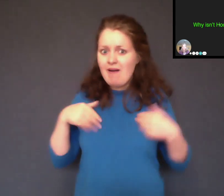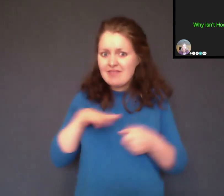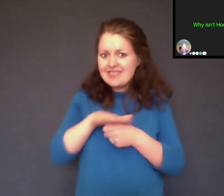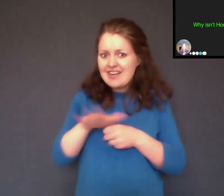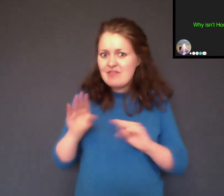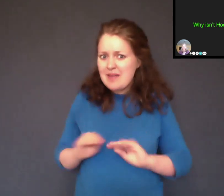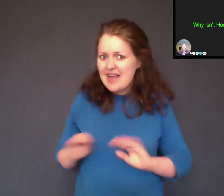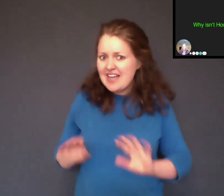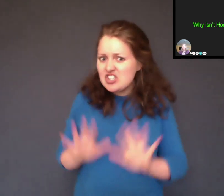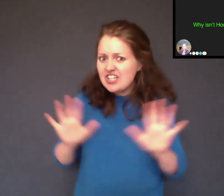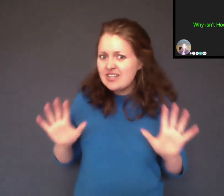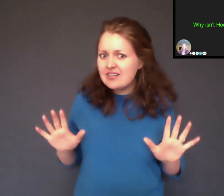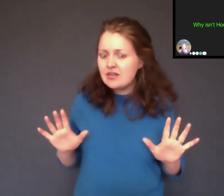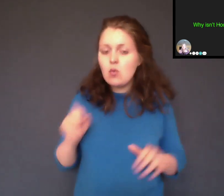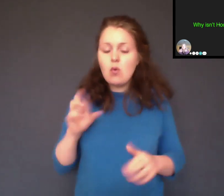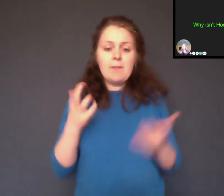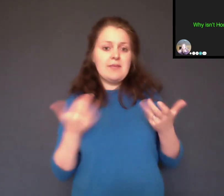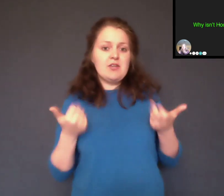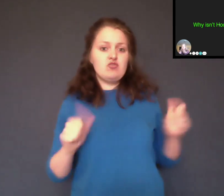or he's trying to build up his magic